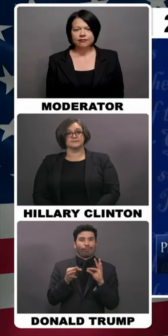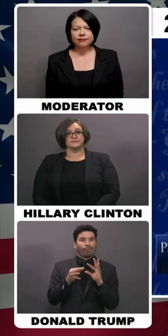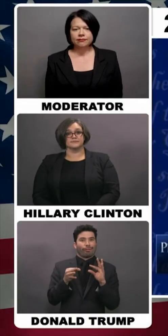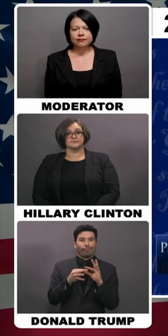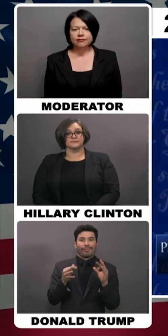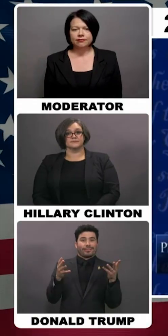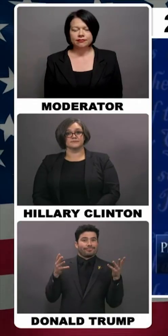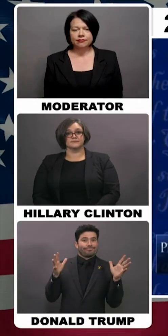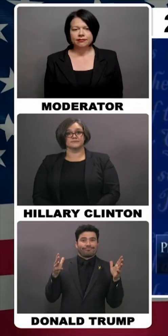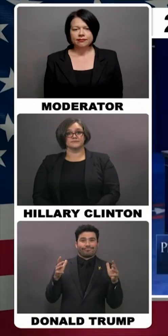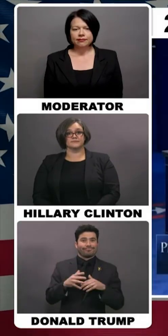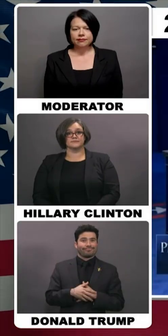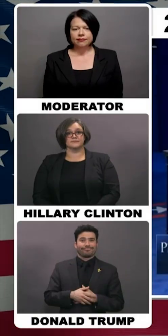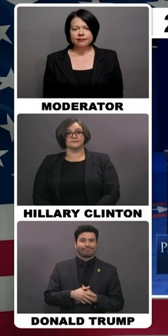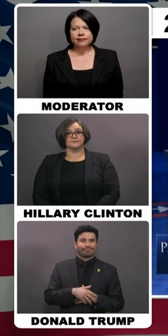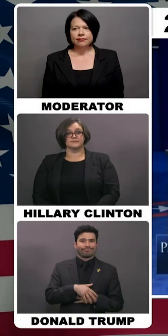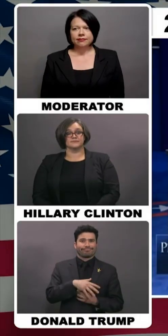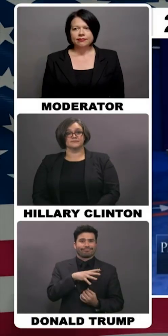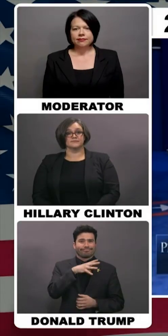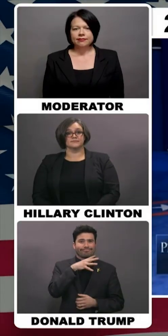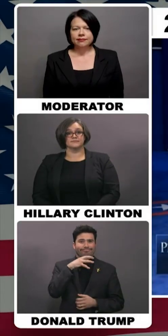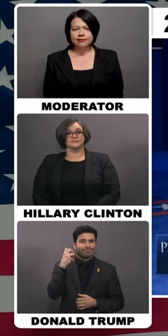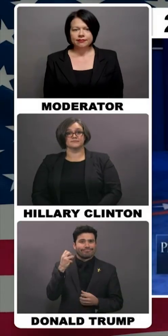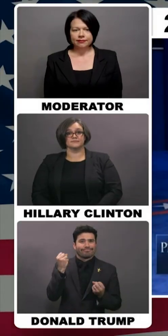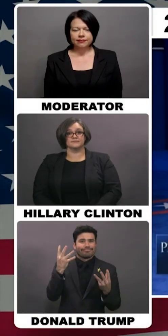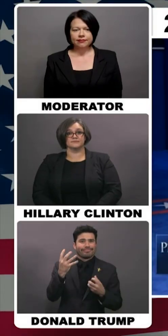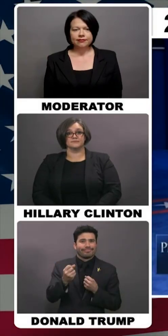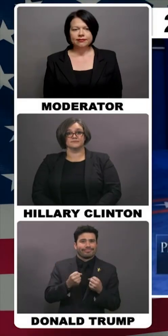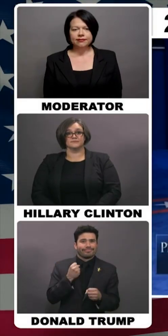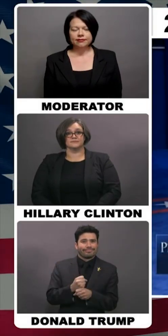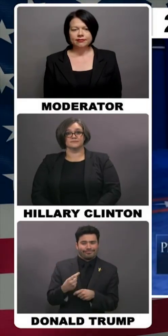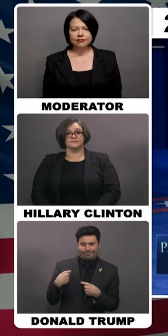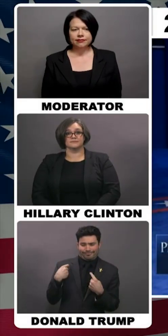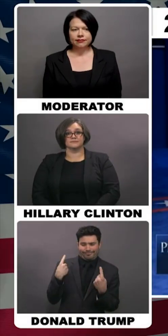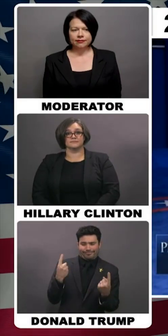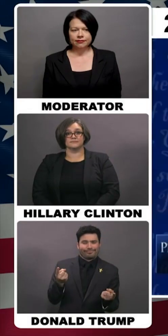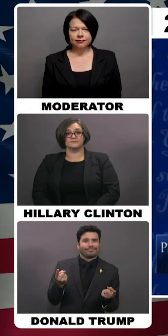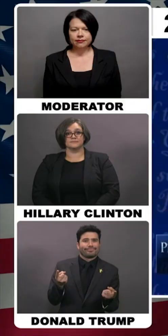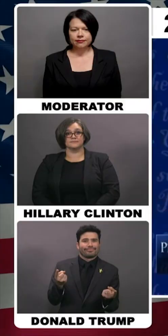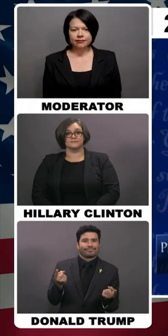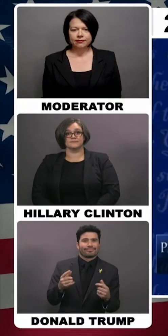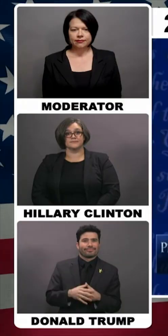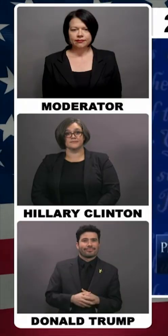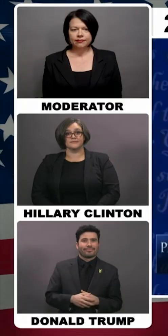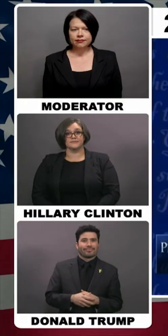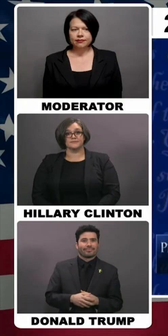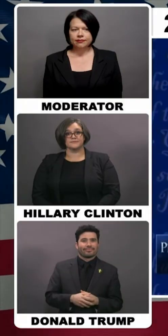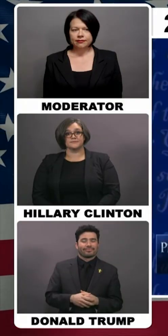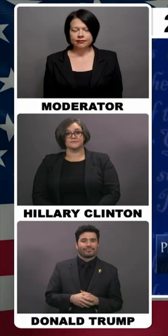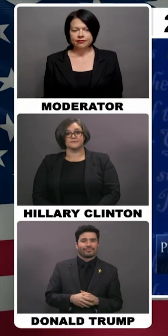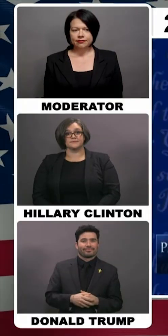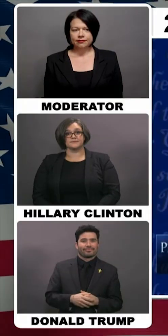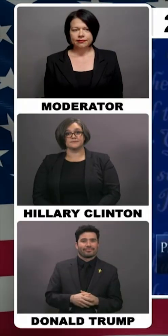I've been hearing 'em for many years. I heard them when they were running for the Senate in New York